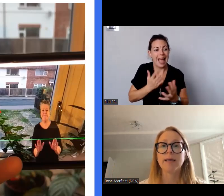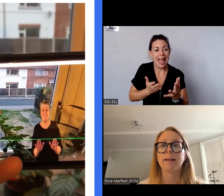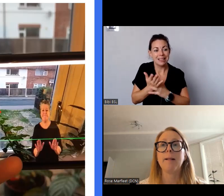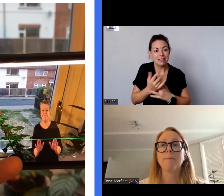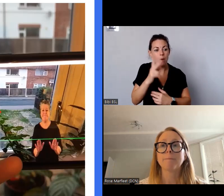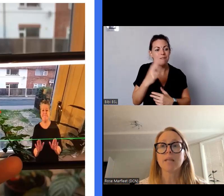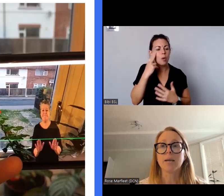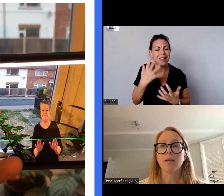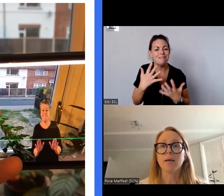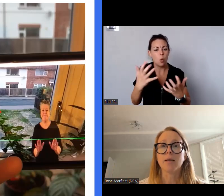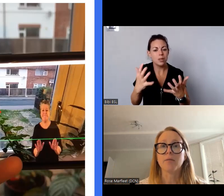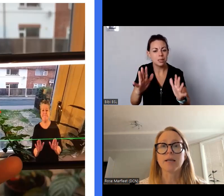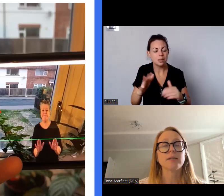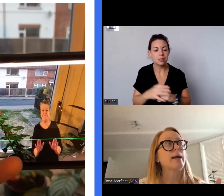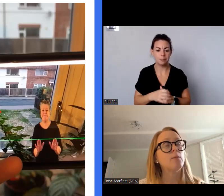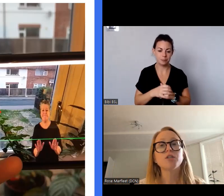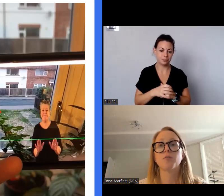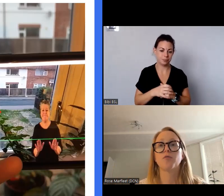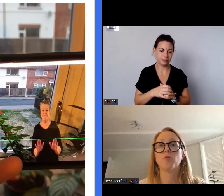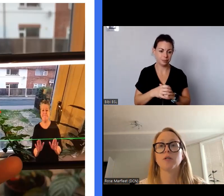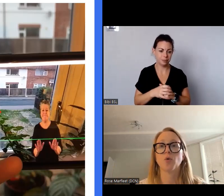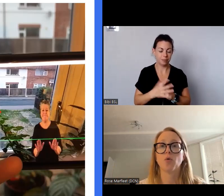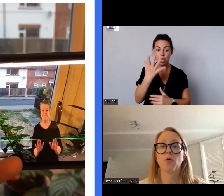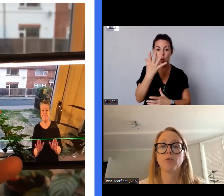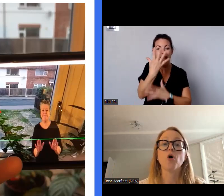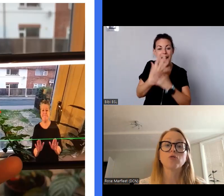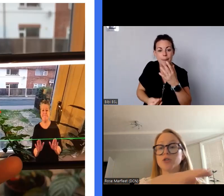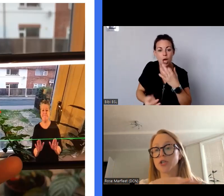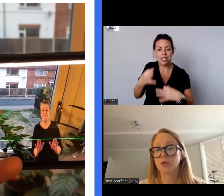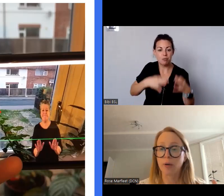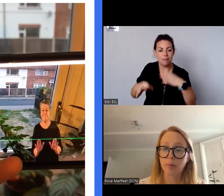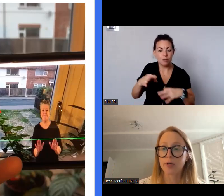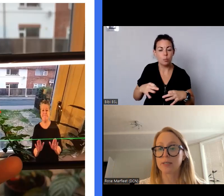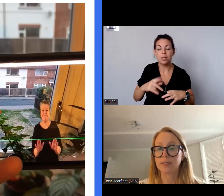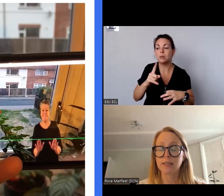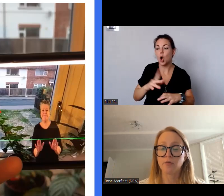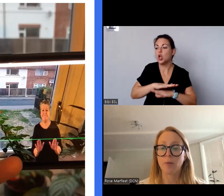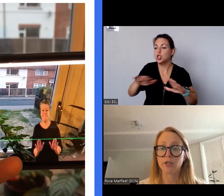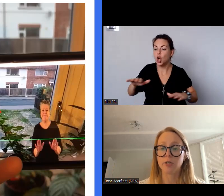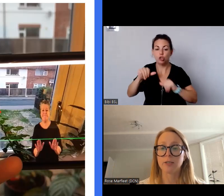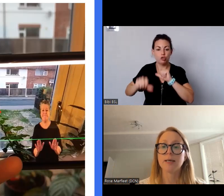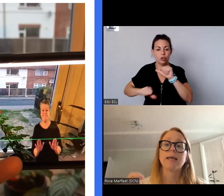Making things like immersive performance or non-traditional in-person seating formations